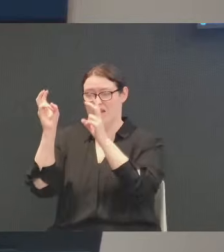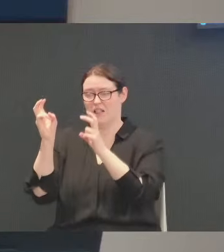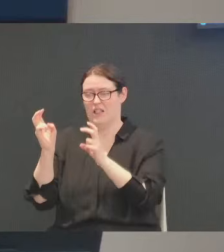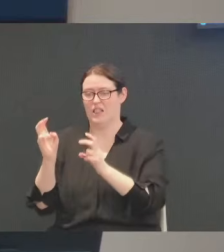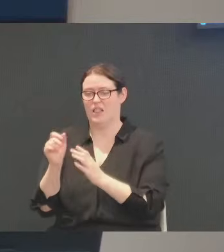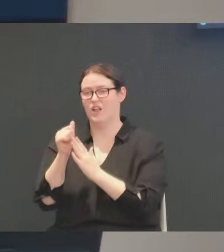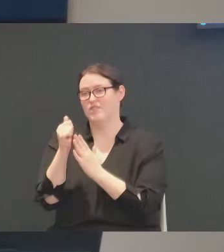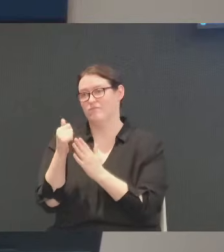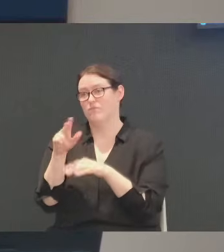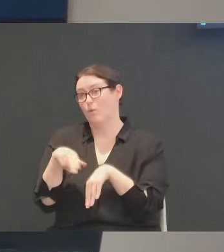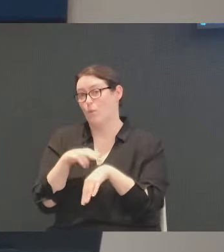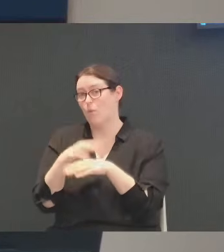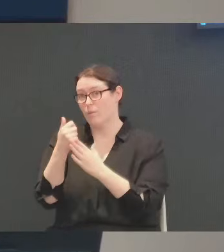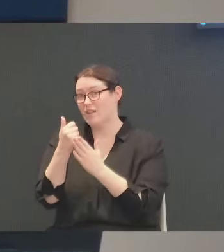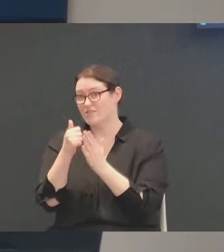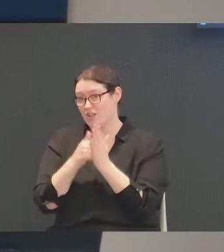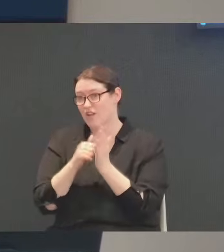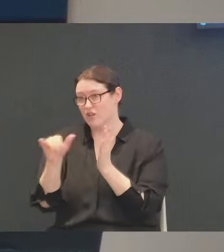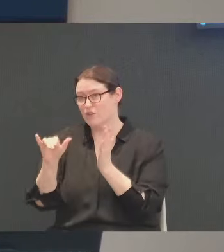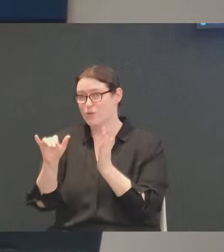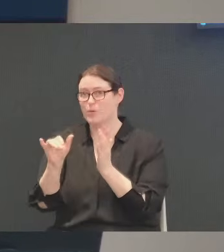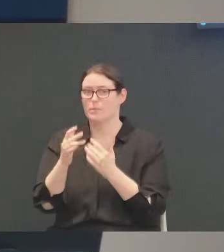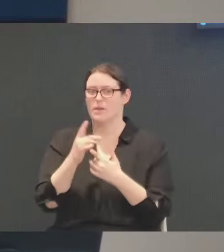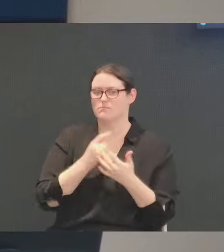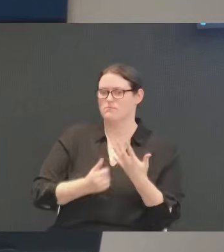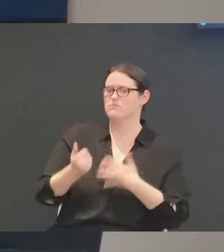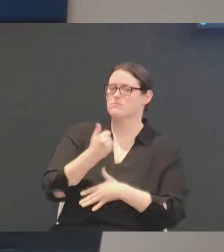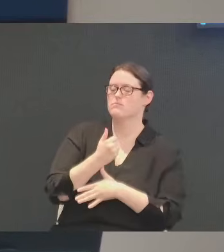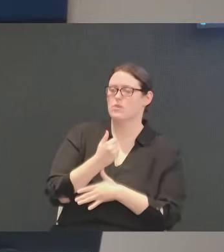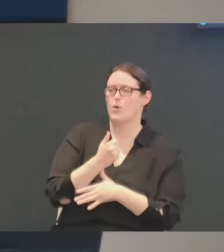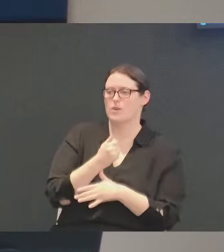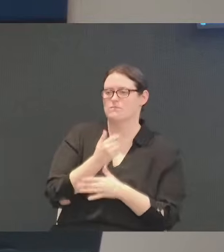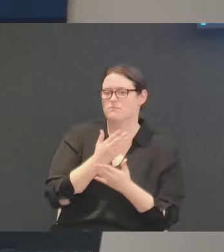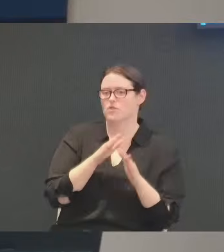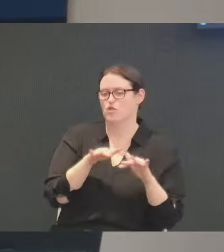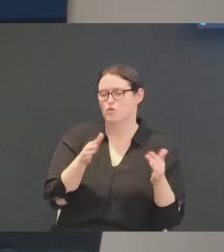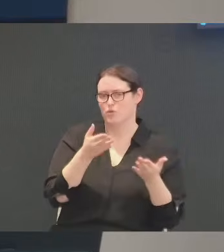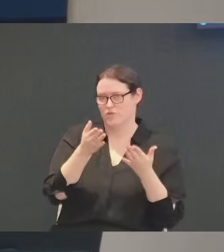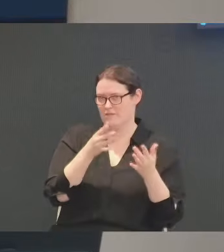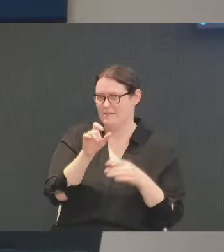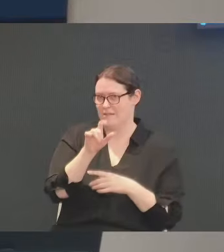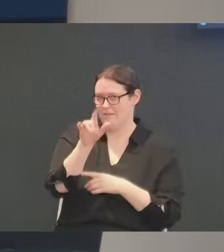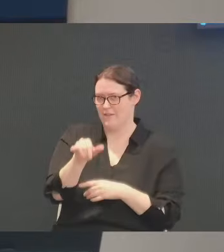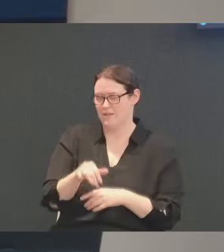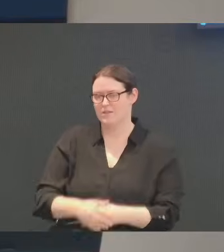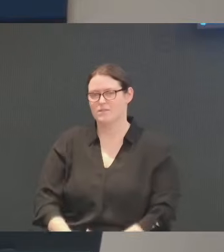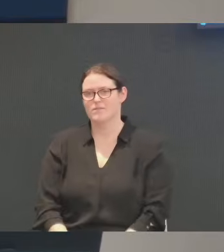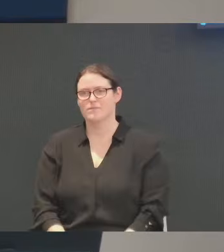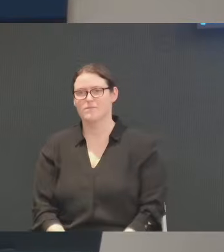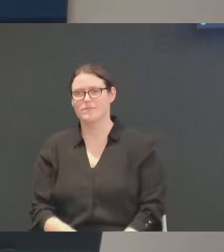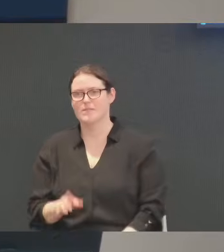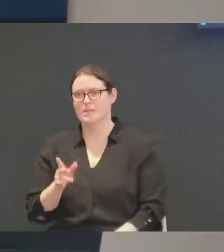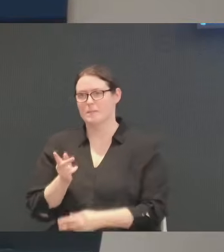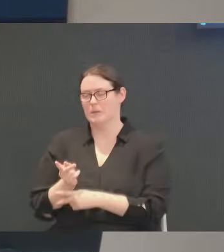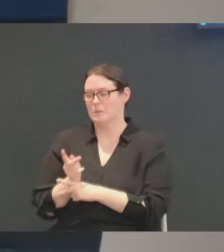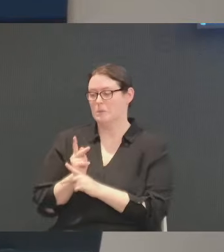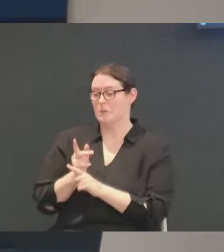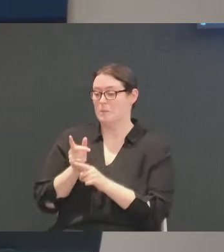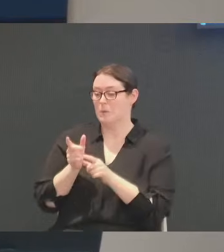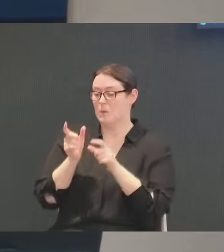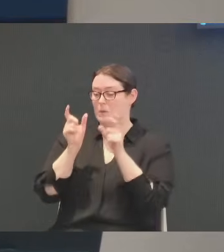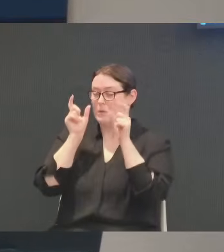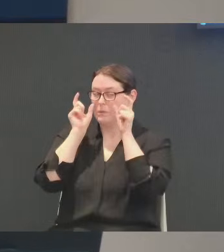agenda, but nothing more important than this. Um, and I borrowed some glasses from somebody.